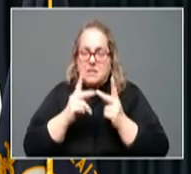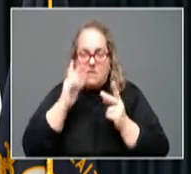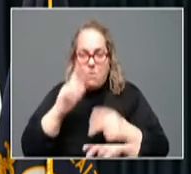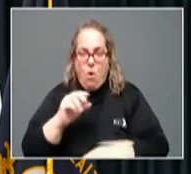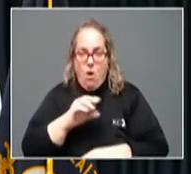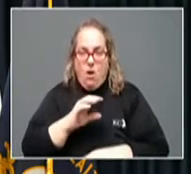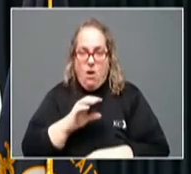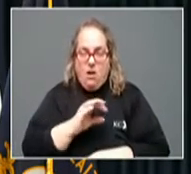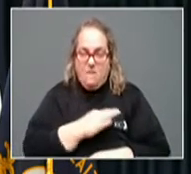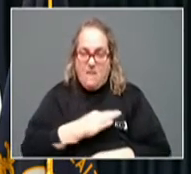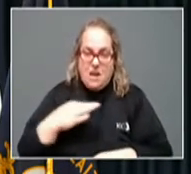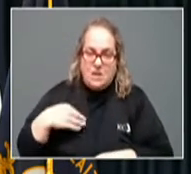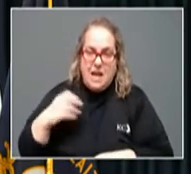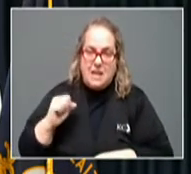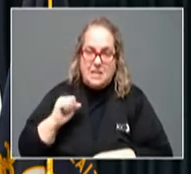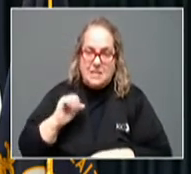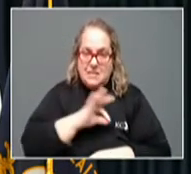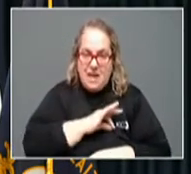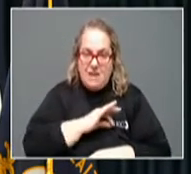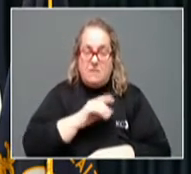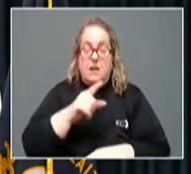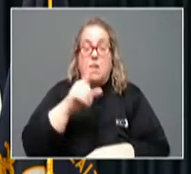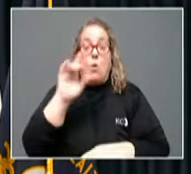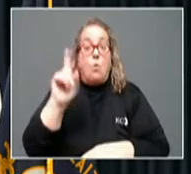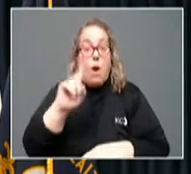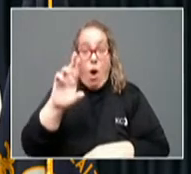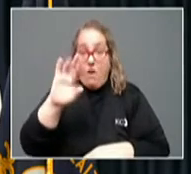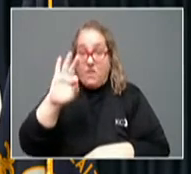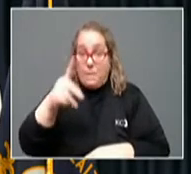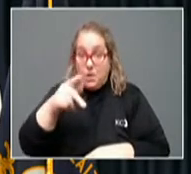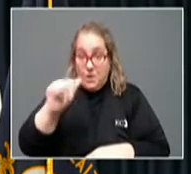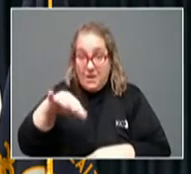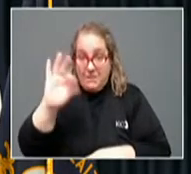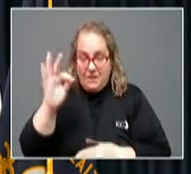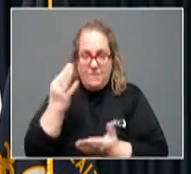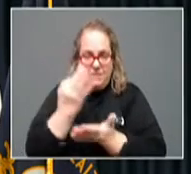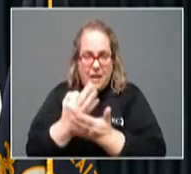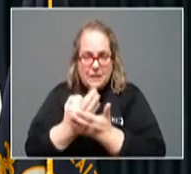on the finance cabinets, procurement website. This is a major step and we've